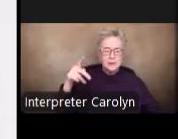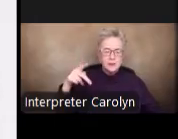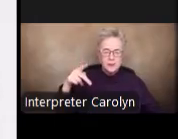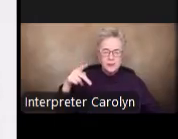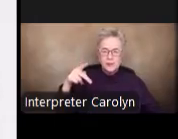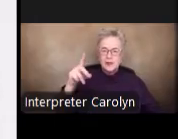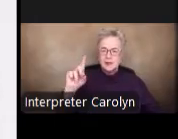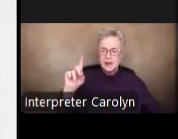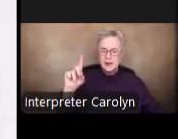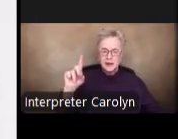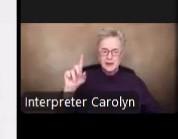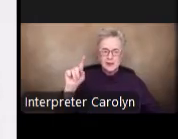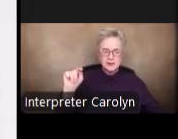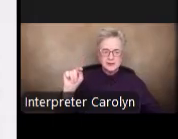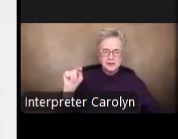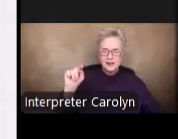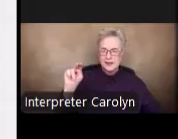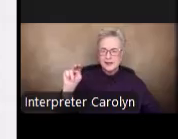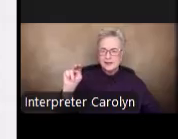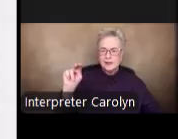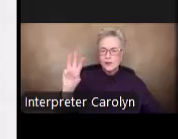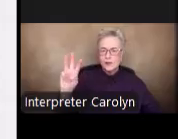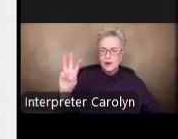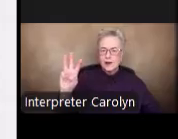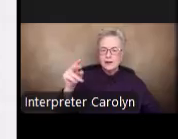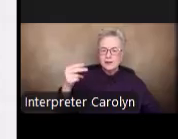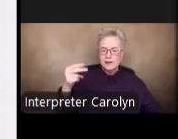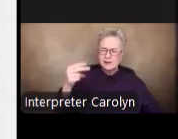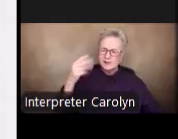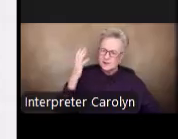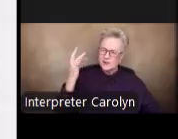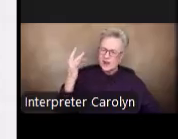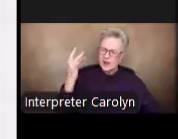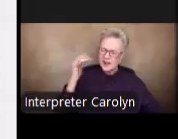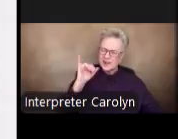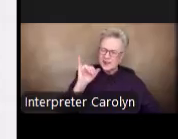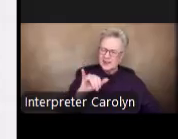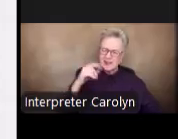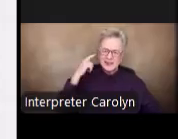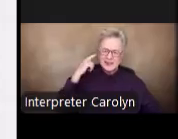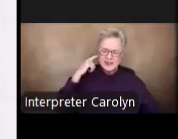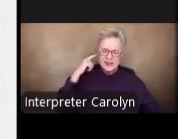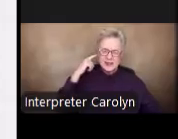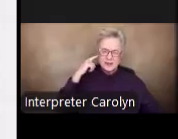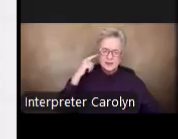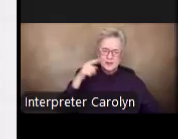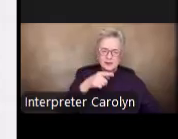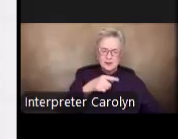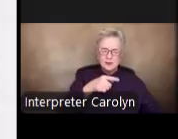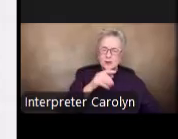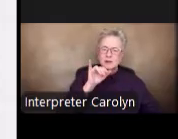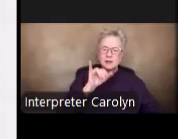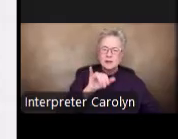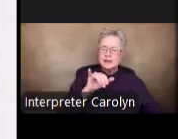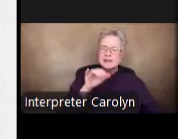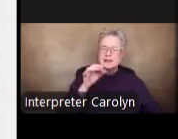why? Why why these sounds because they're motorically the simplest so